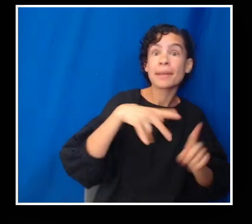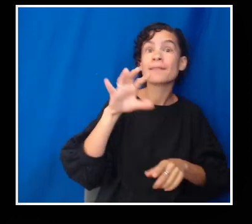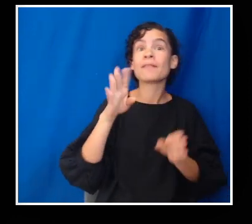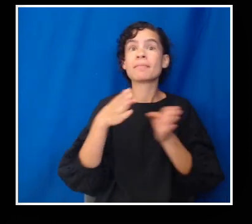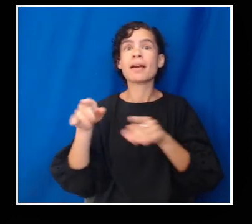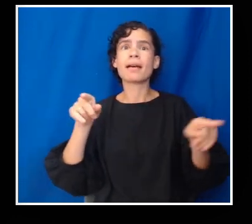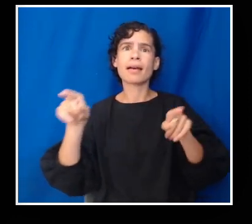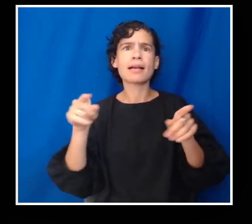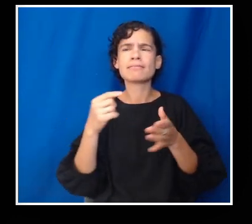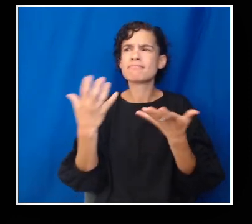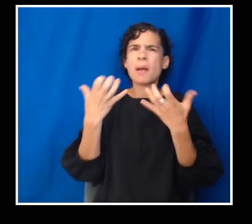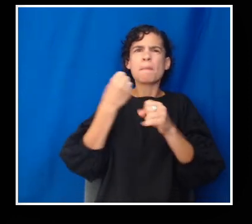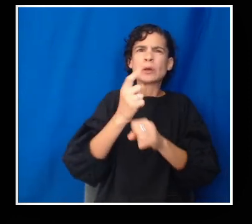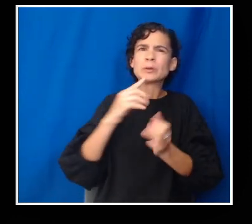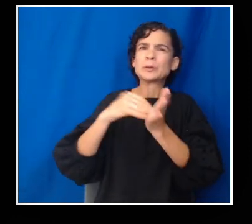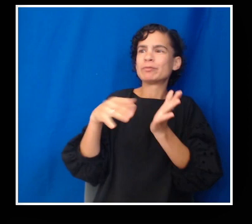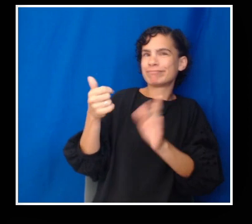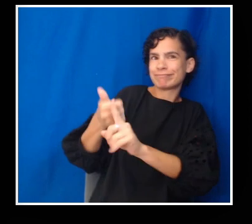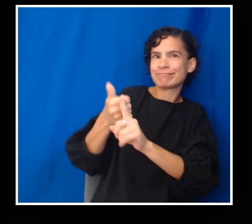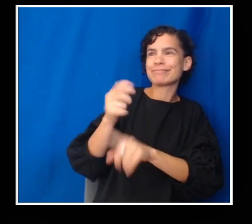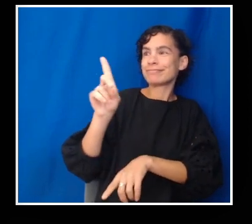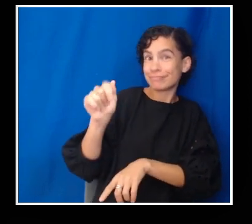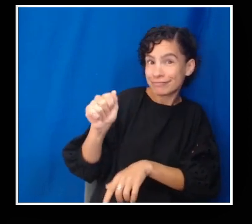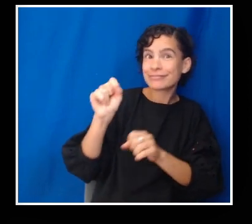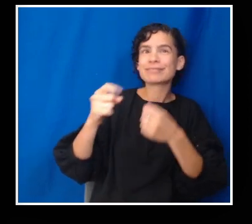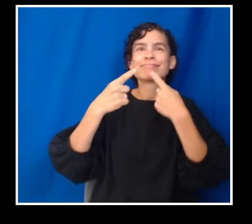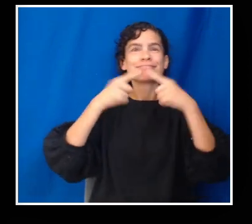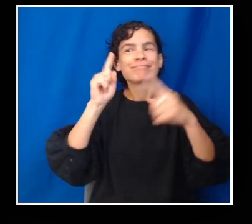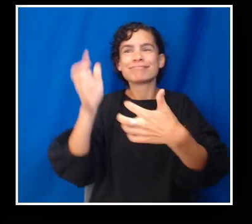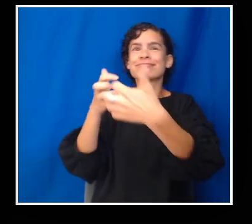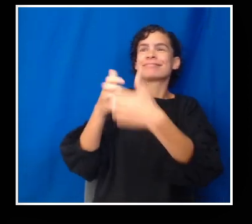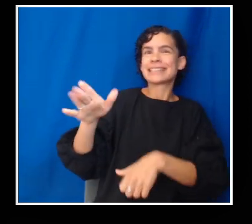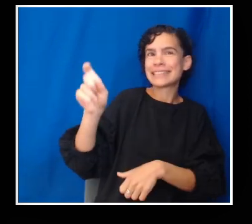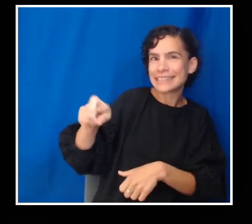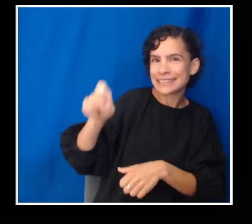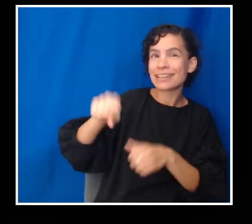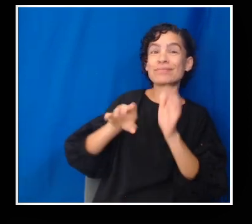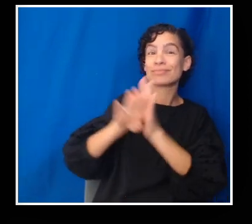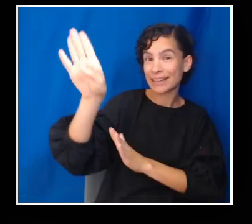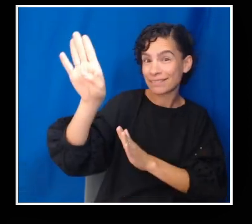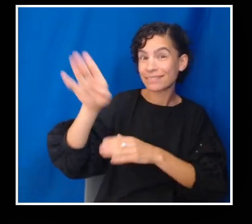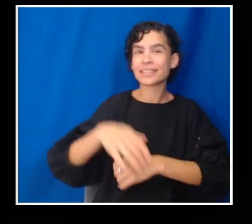IEPs and 504 Plans ensure that students with disabilities receive an education that meets their needs.